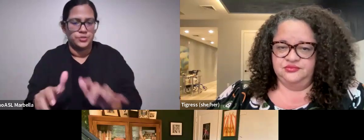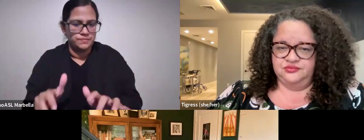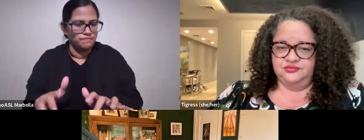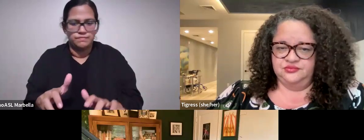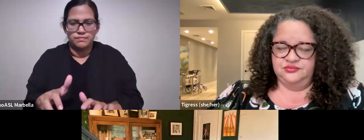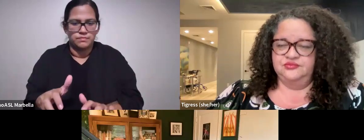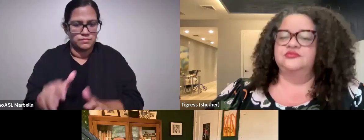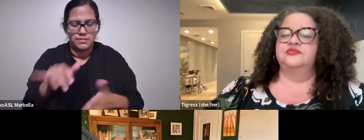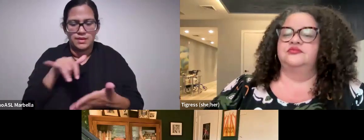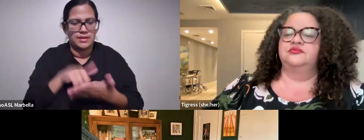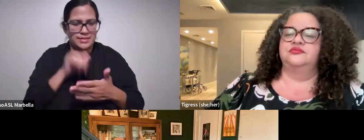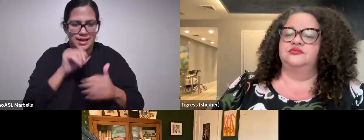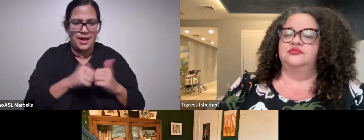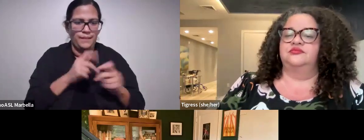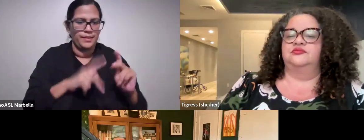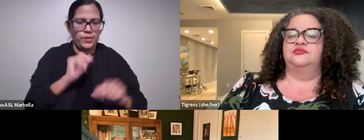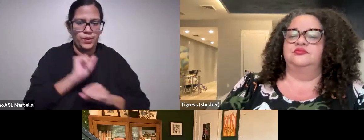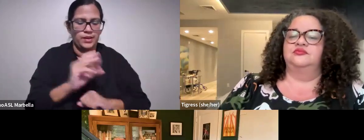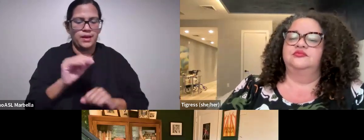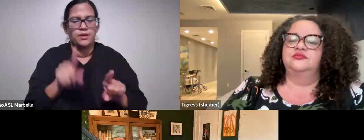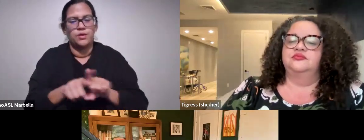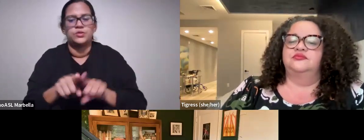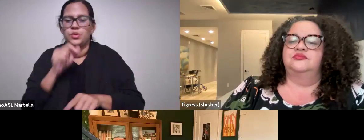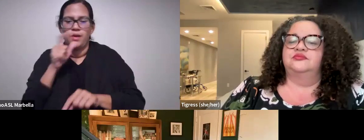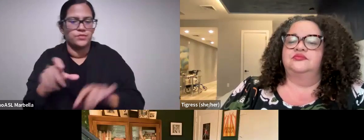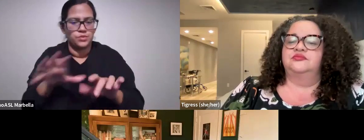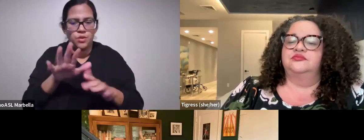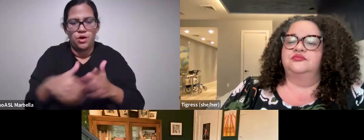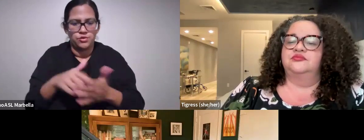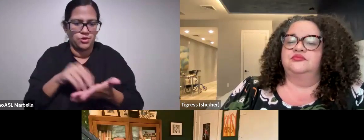That's not how people work. And also you don't have to do all your learning to be like, Hey,